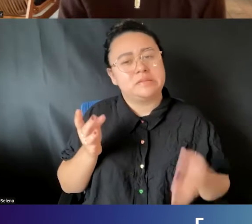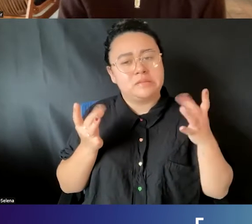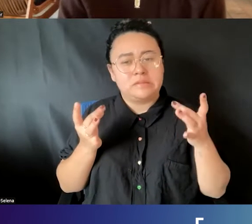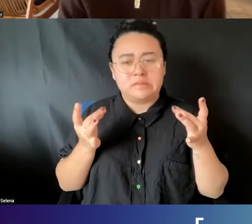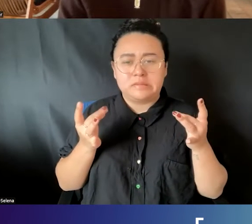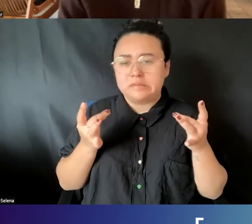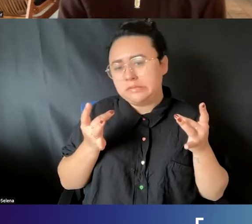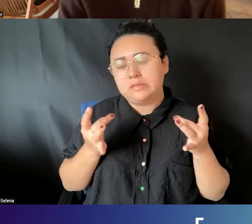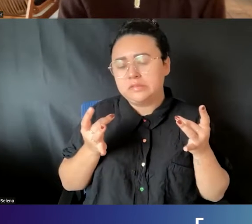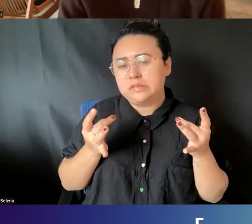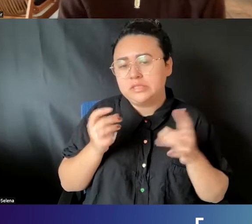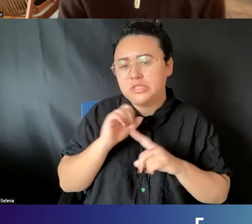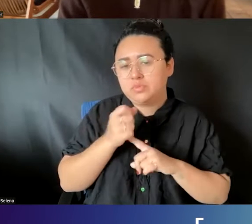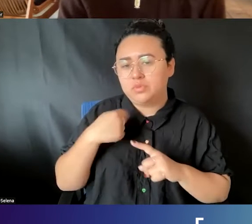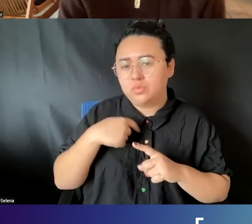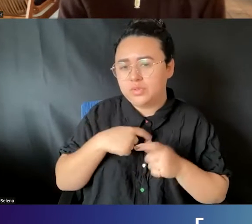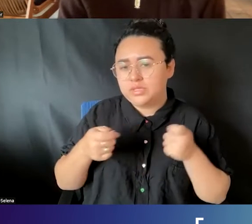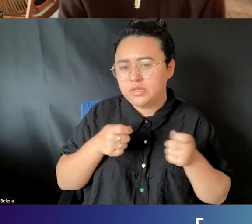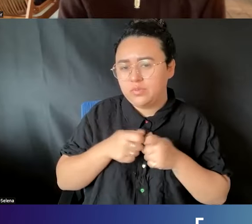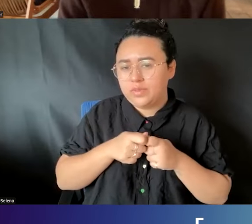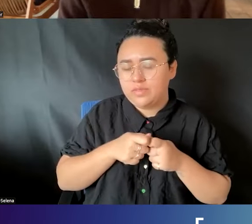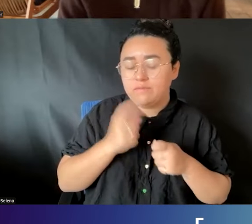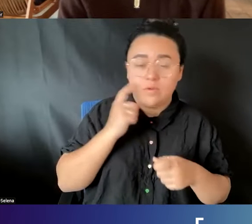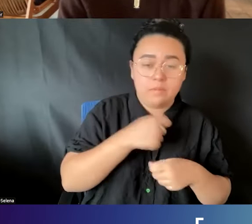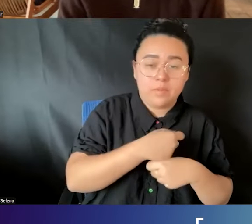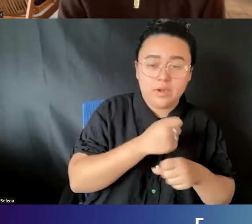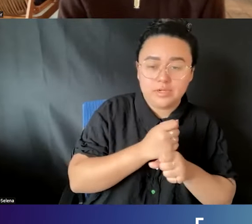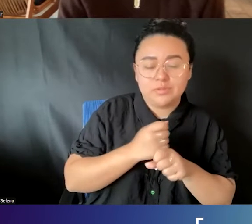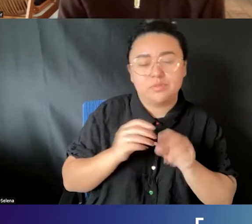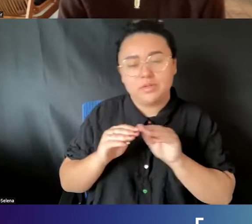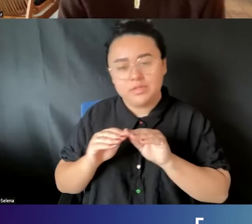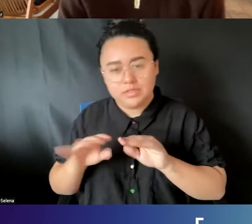But I think also in the distribution landscape, there are many decisions